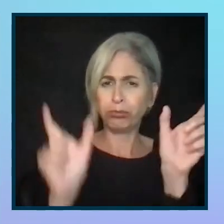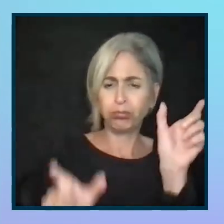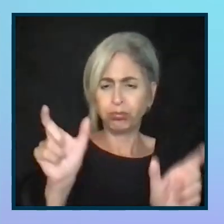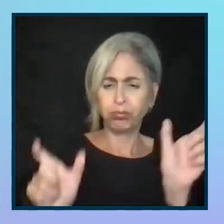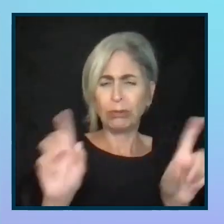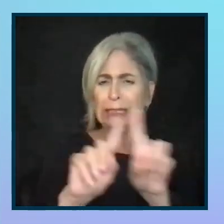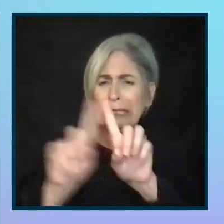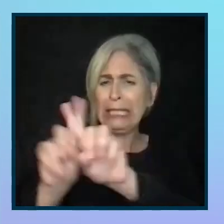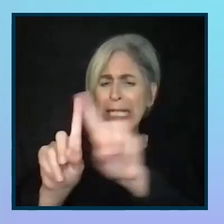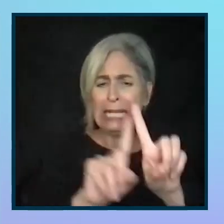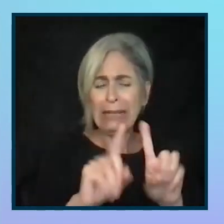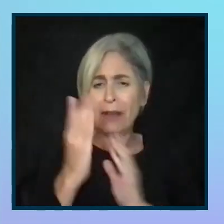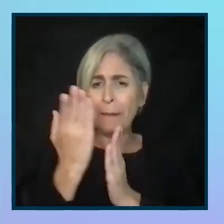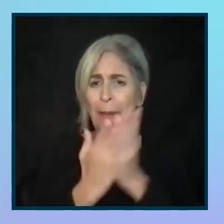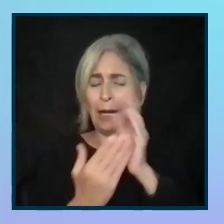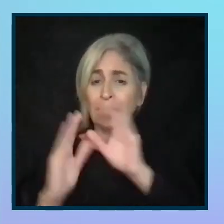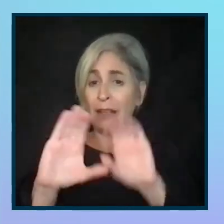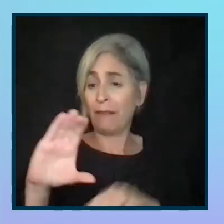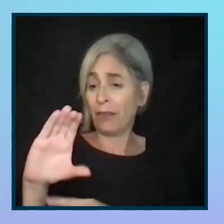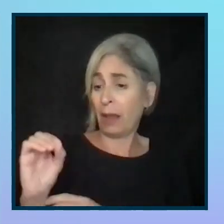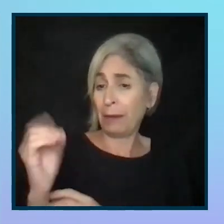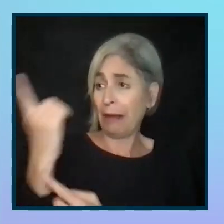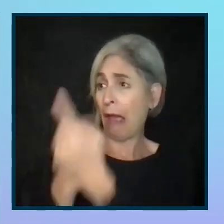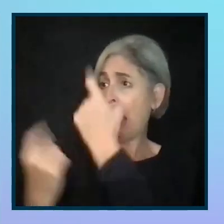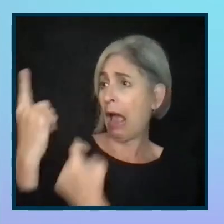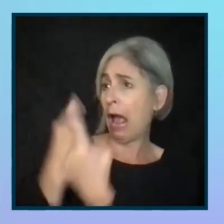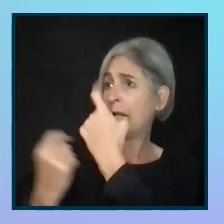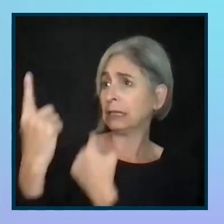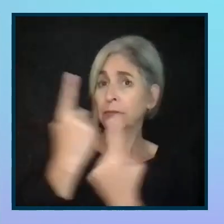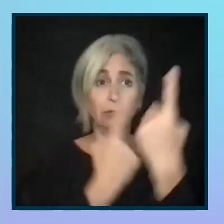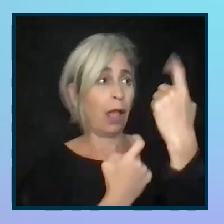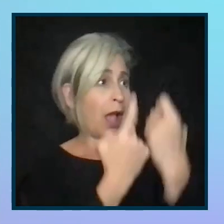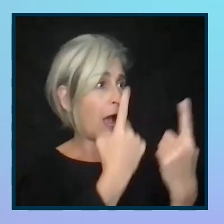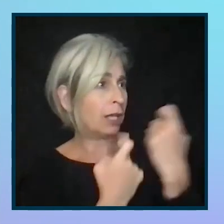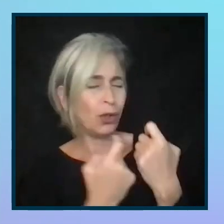of the company coming to us with questions, and we're really working hard to make sure that